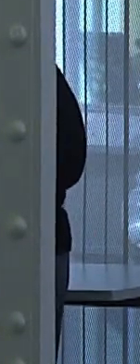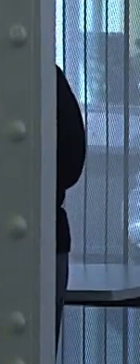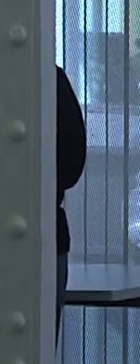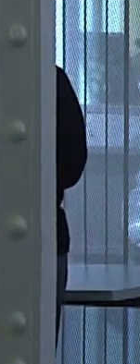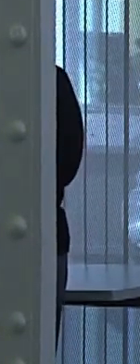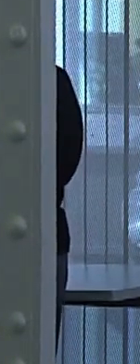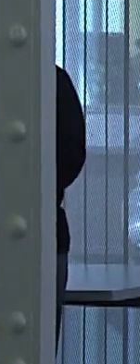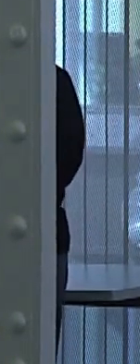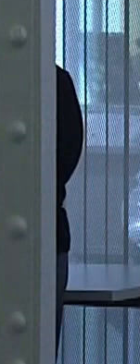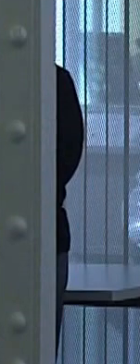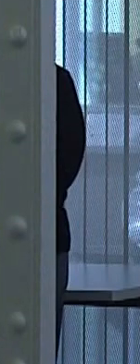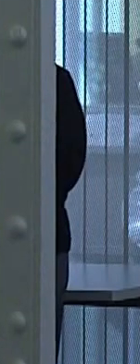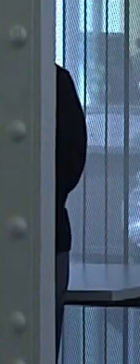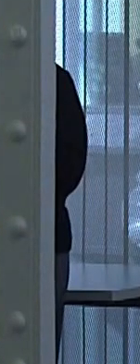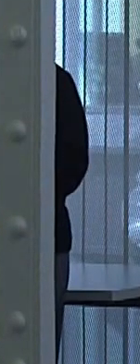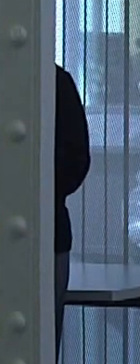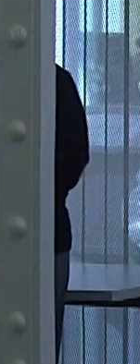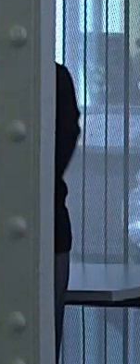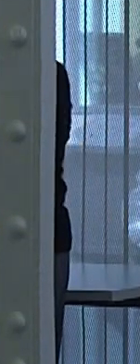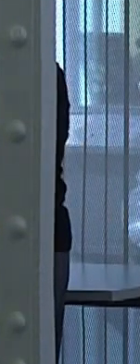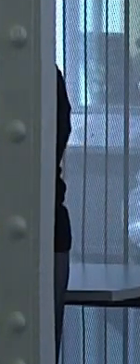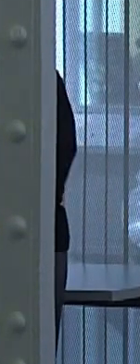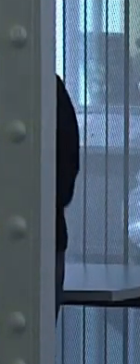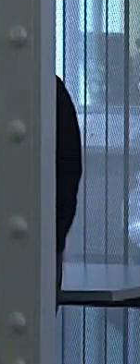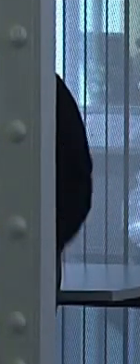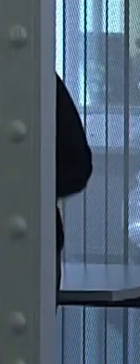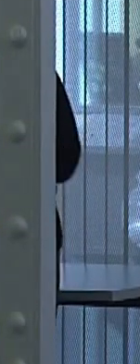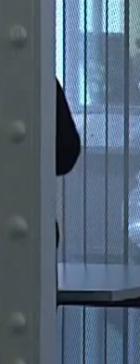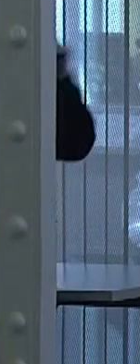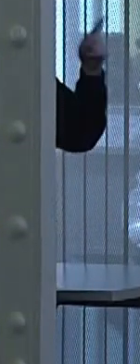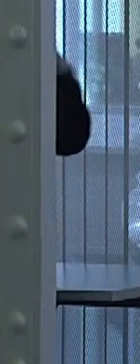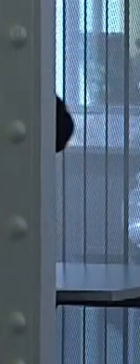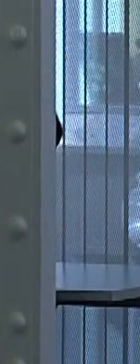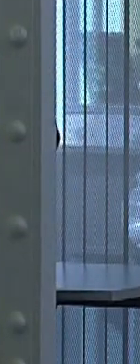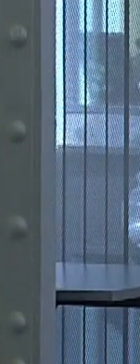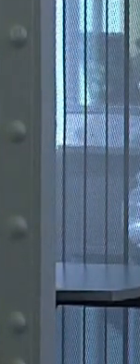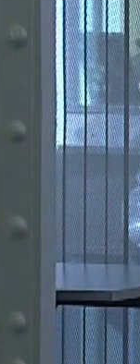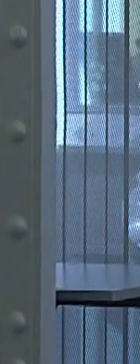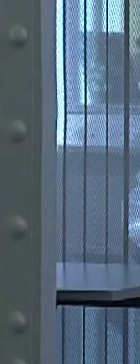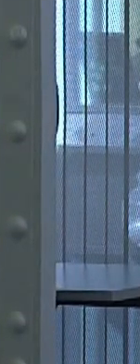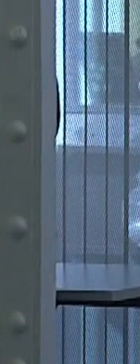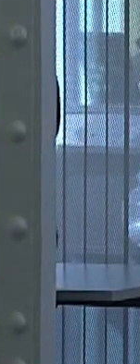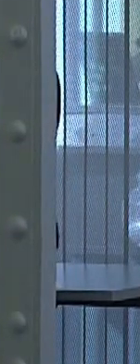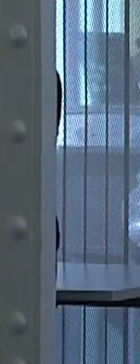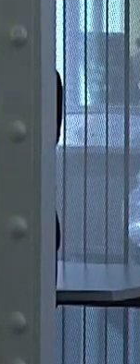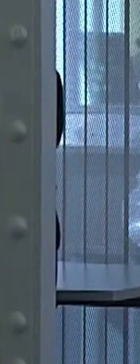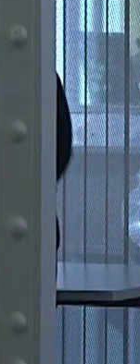Some of them lose limbs, some of them become permanently injured, and other people actually die trying